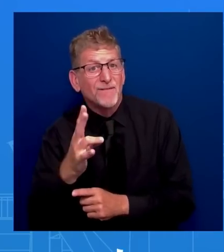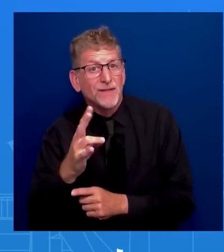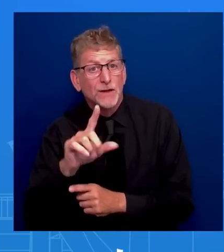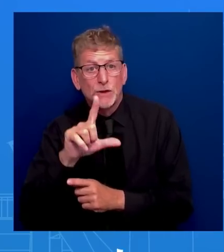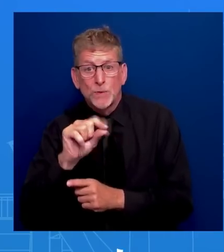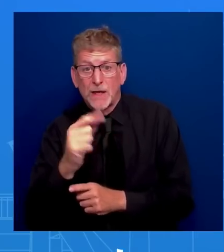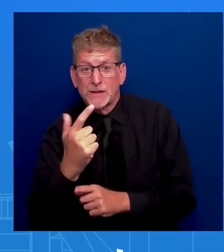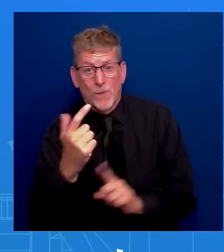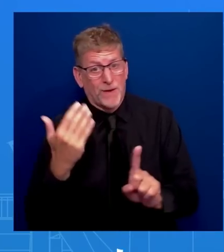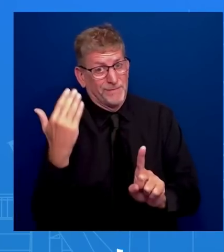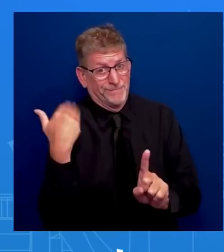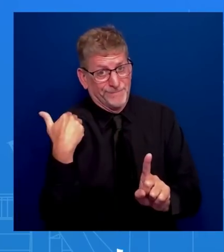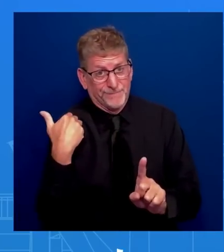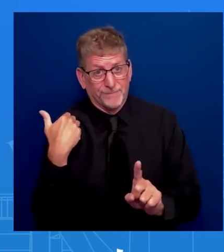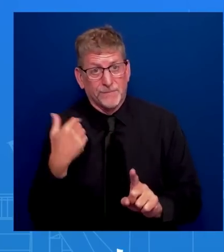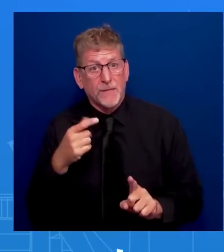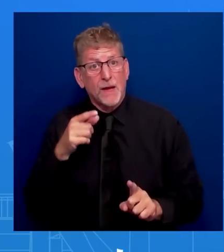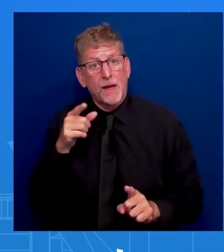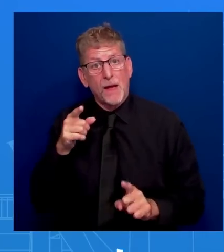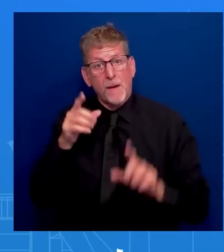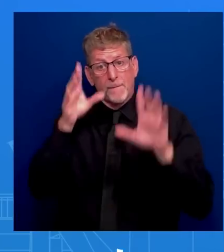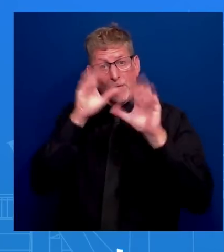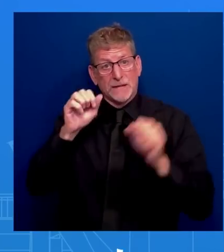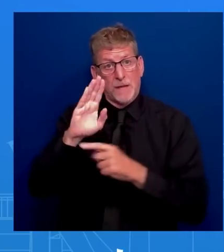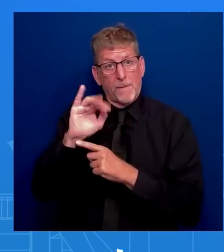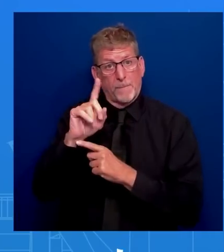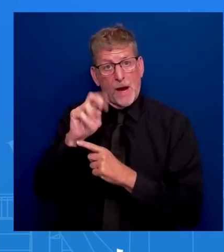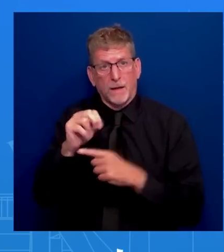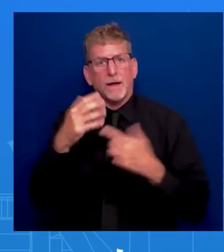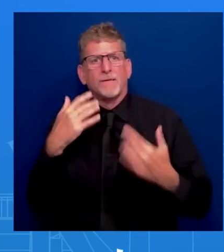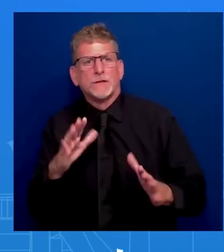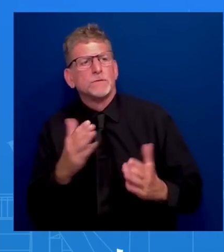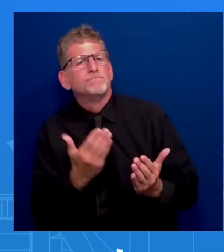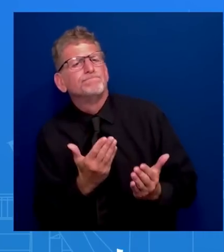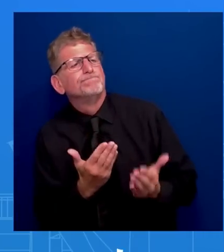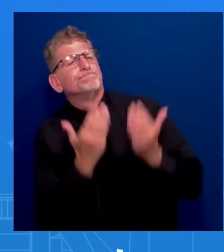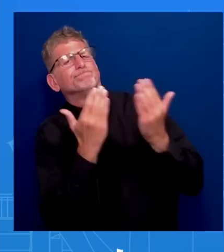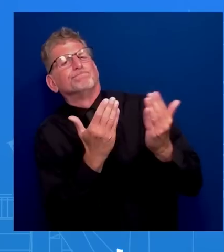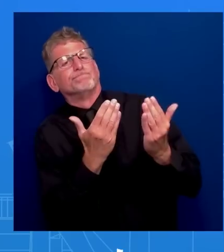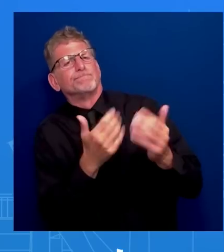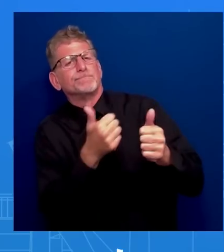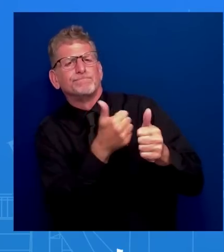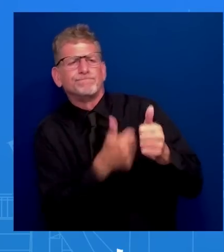"We need to restore the honor, the integrity of the independence of the Department of Justice